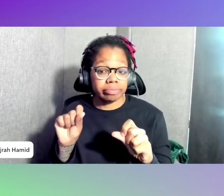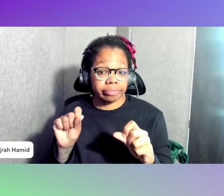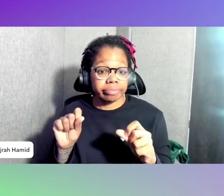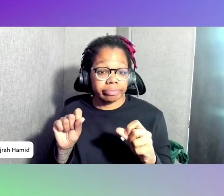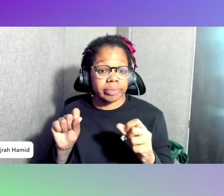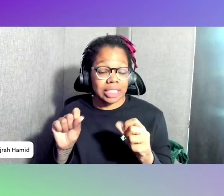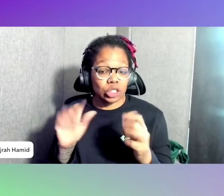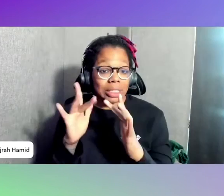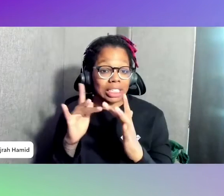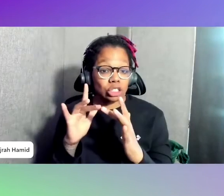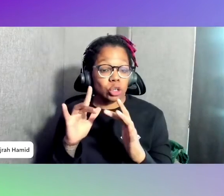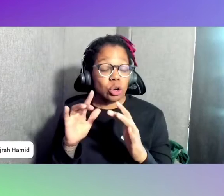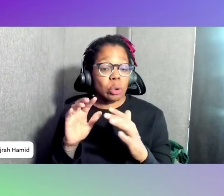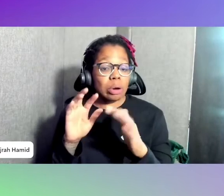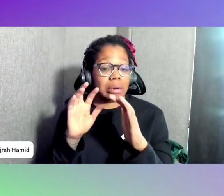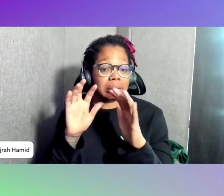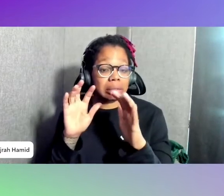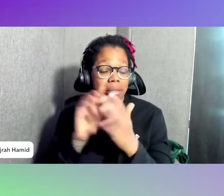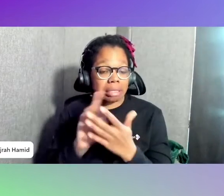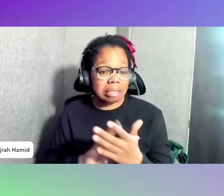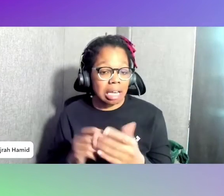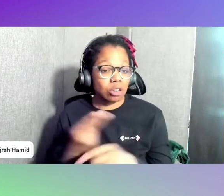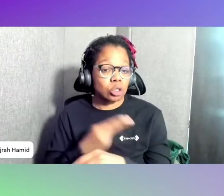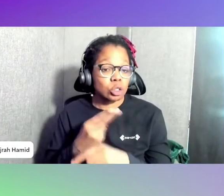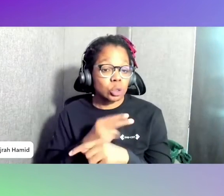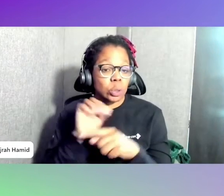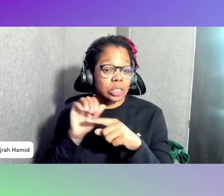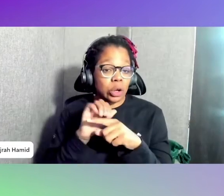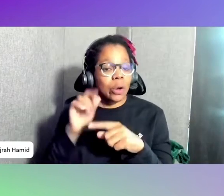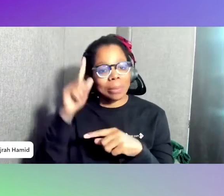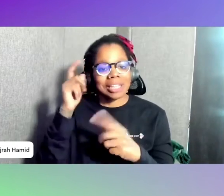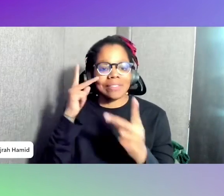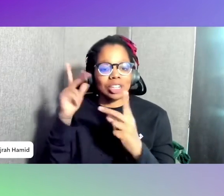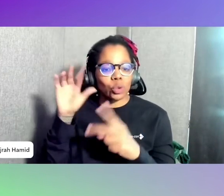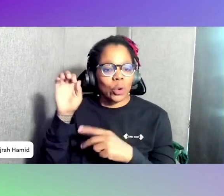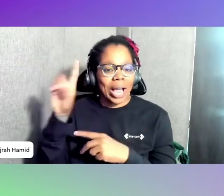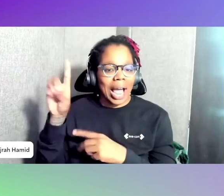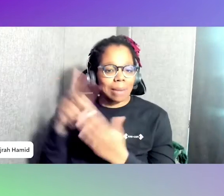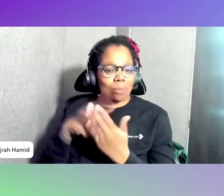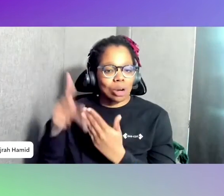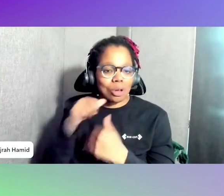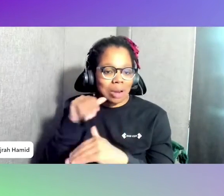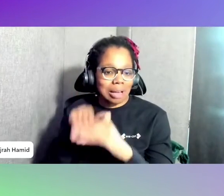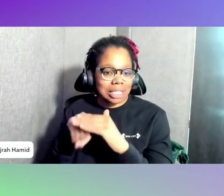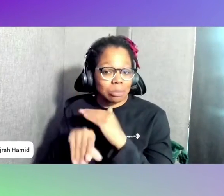[Chancey Fleet] I do just wanna pick pick not before